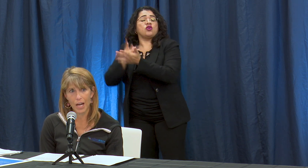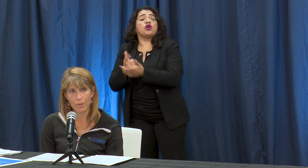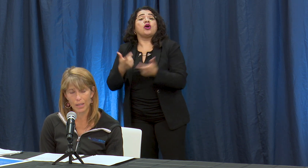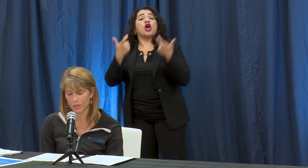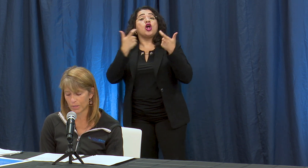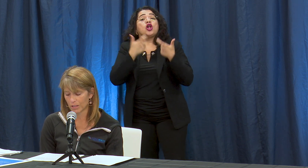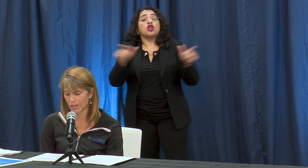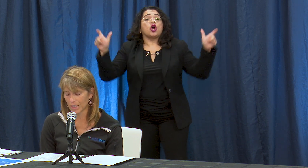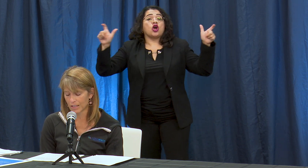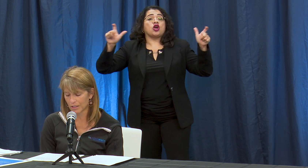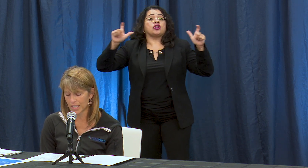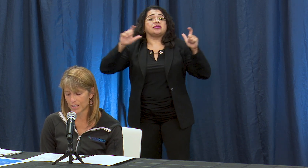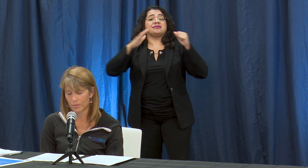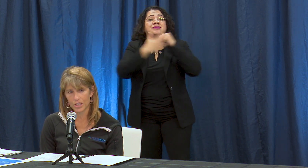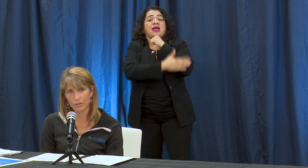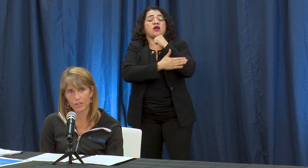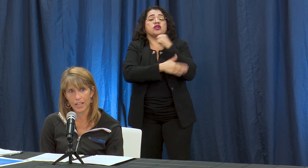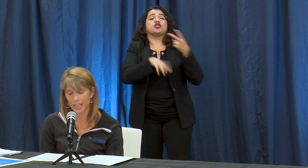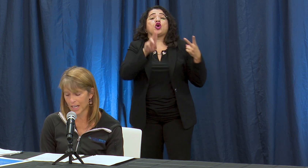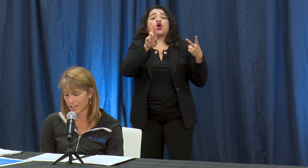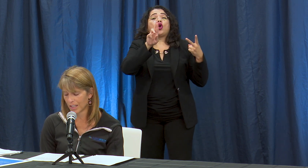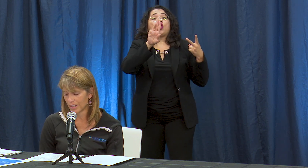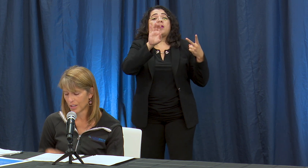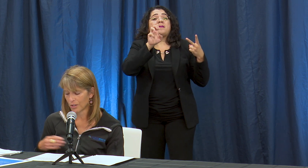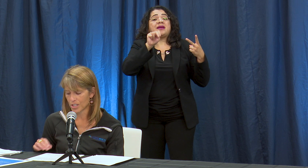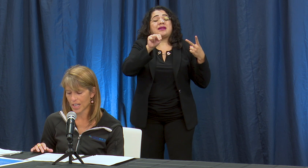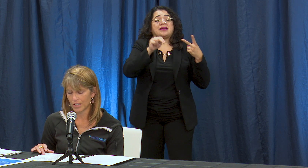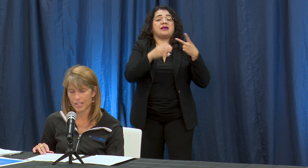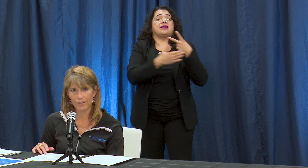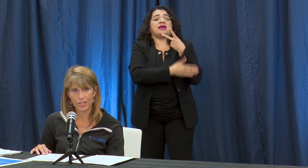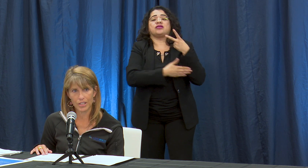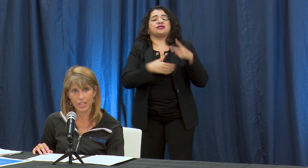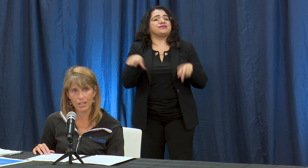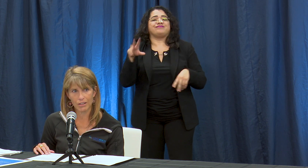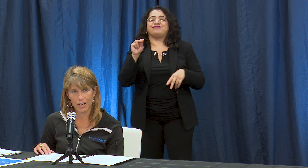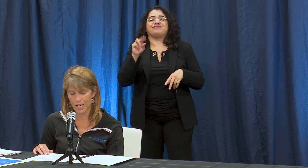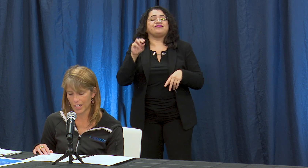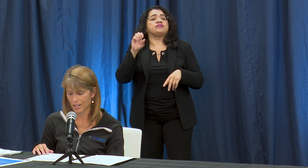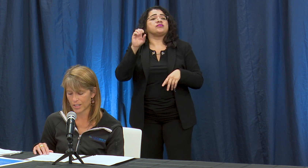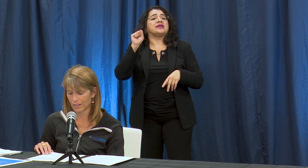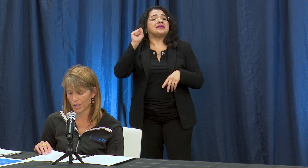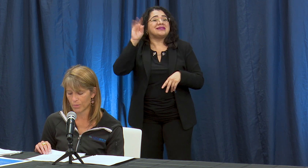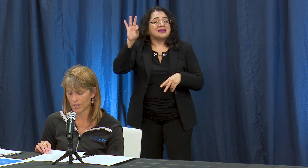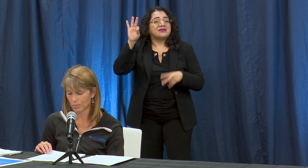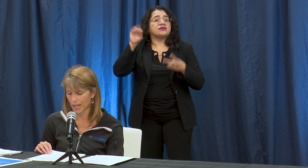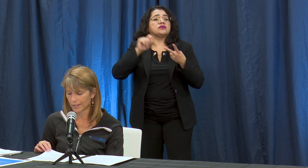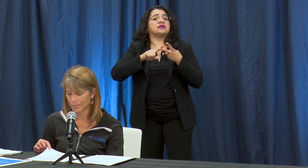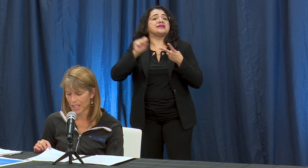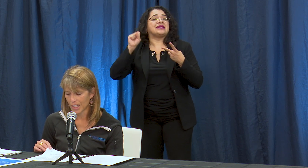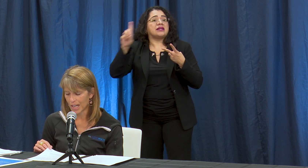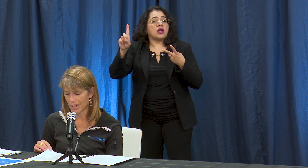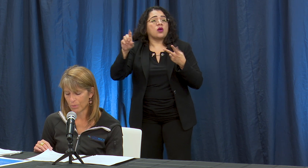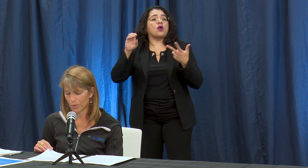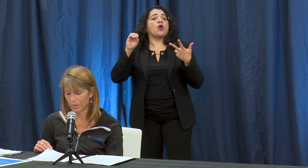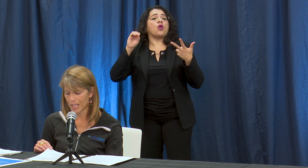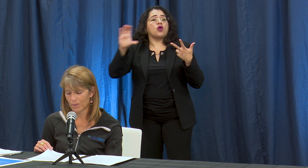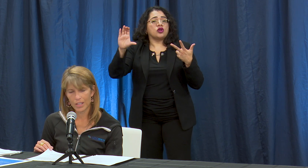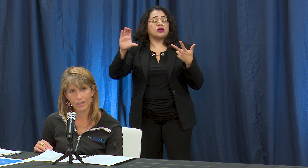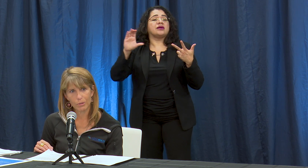not been able to meet the criteria which include LA County, Orange County, San Francisco, and our City of Long Beach as well but we'll